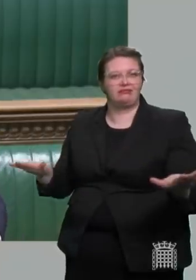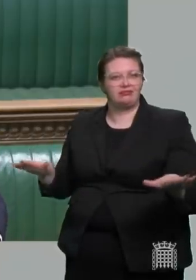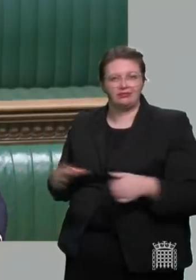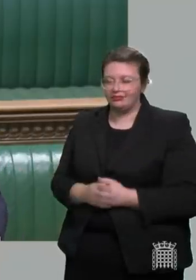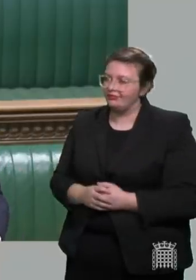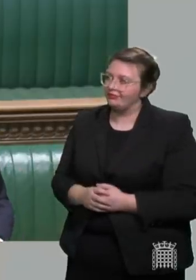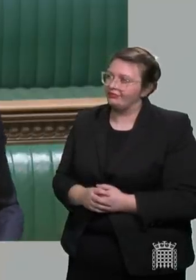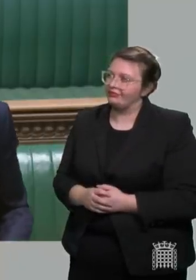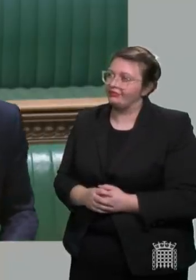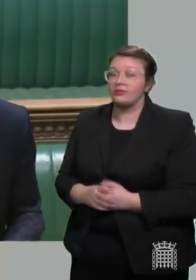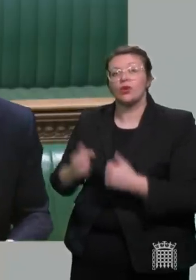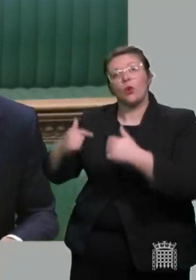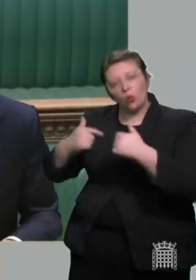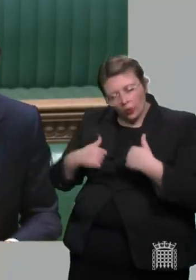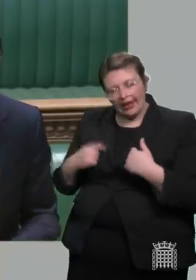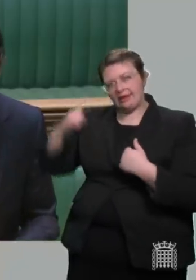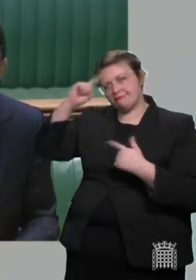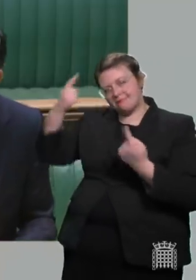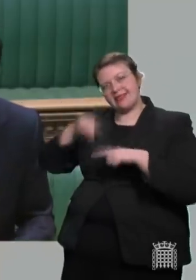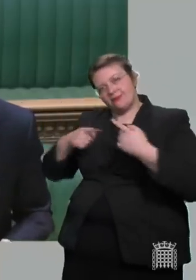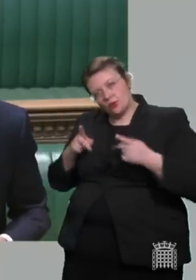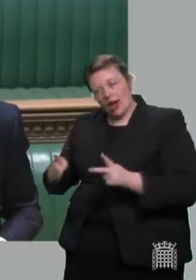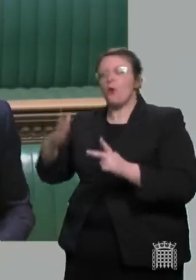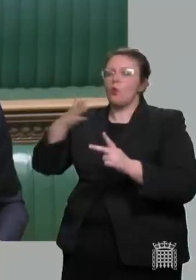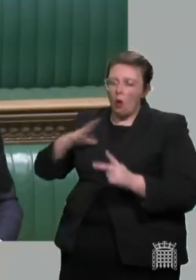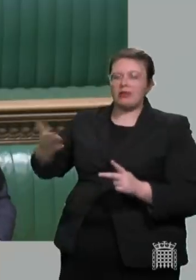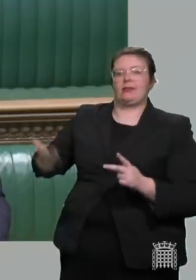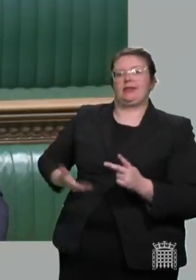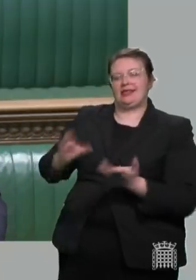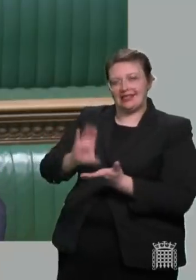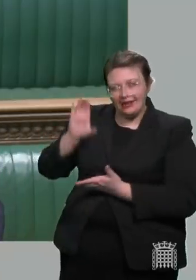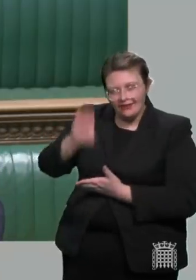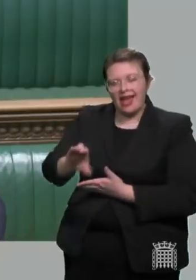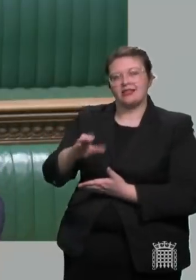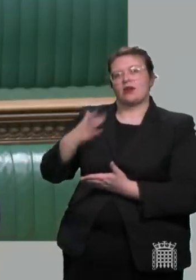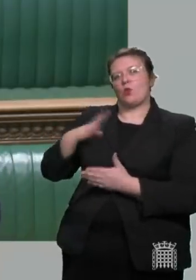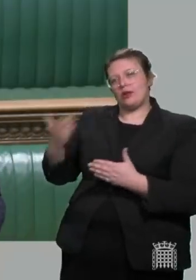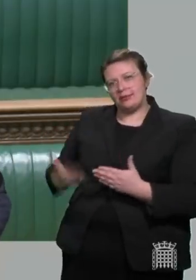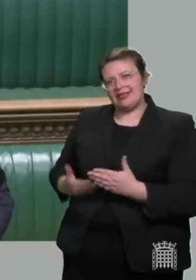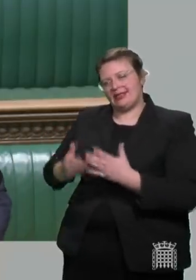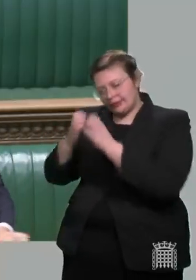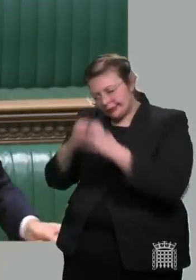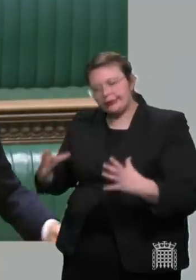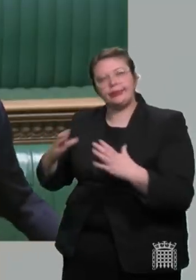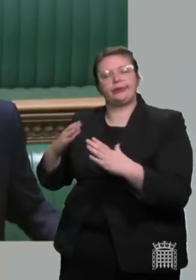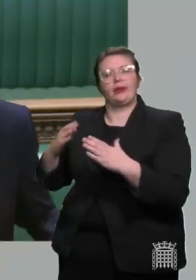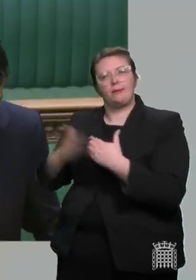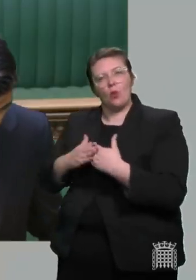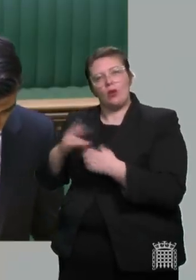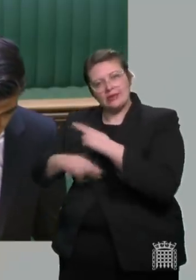action to get companies investing, creating jobs, and driving our economic recovery.